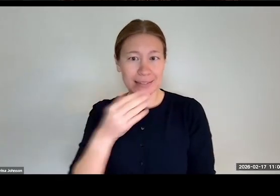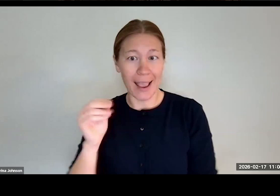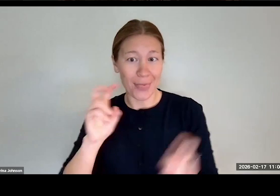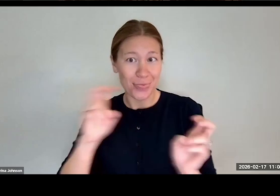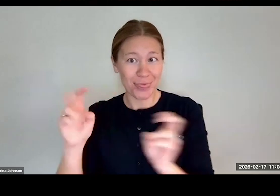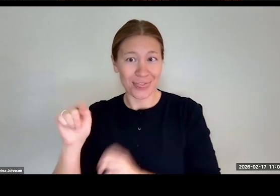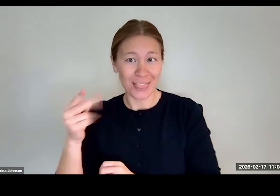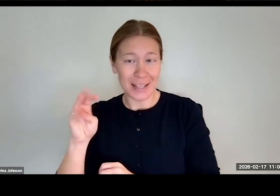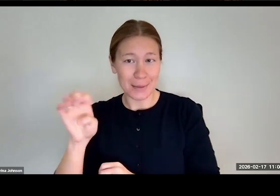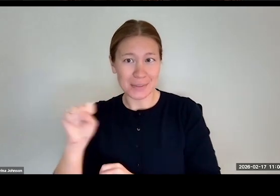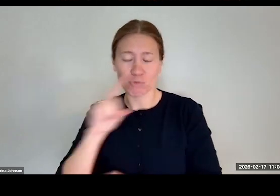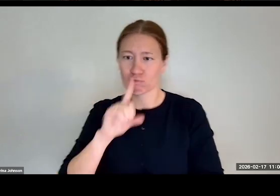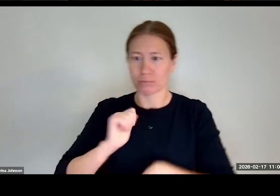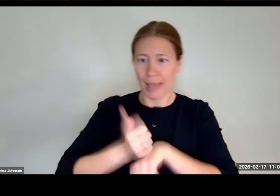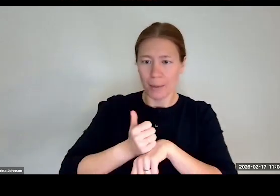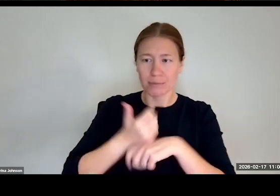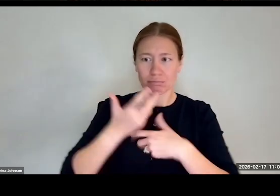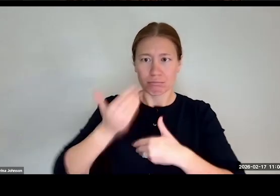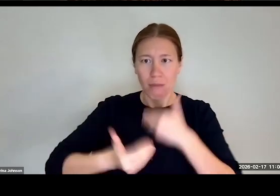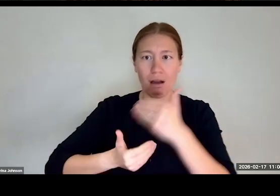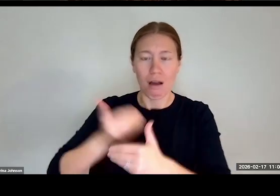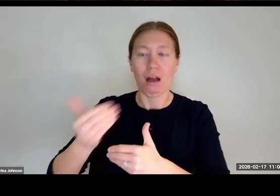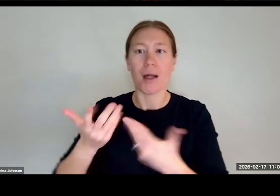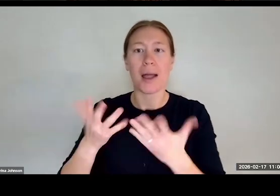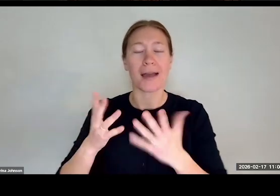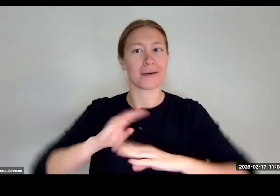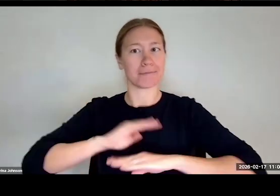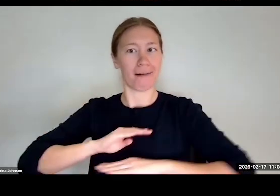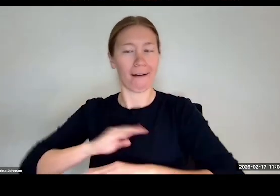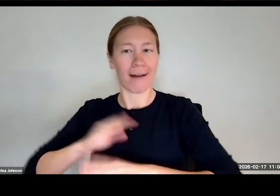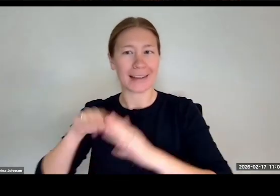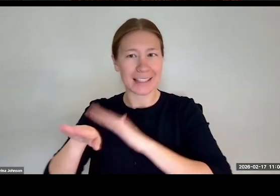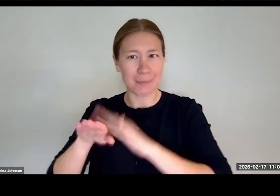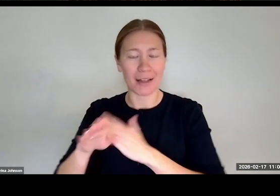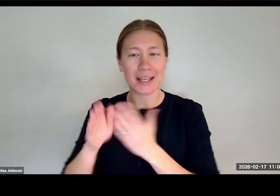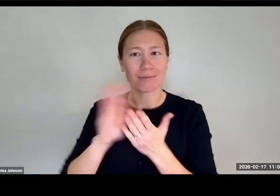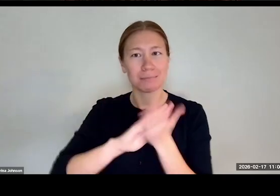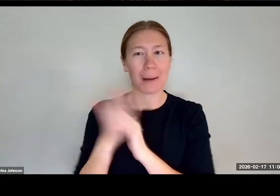And then it makes meeting accessibility requirements easier as you populate content in those slides.